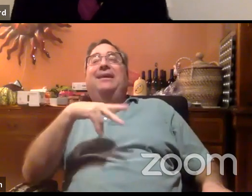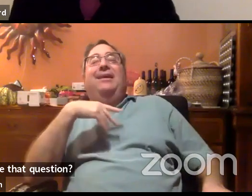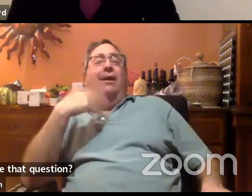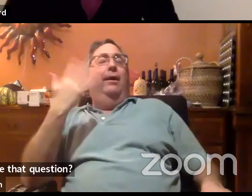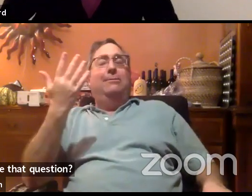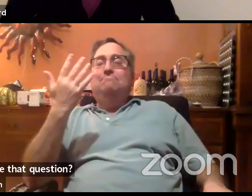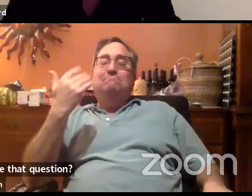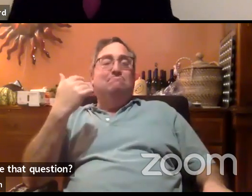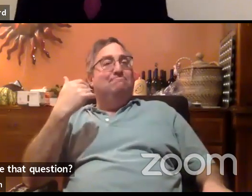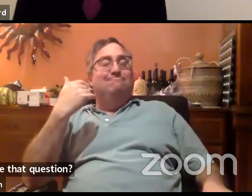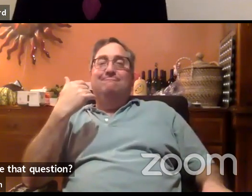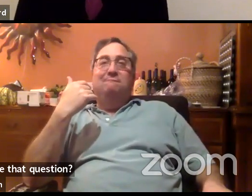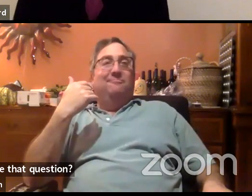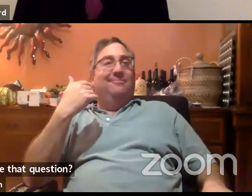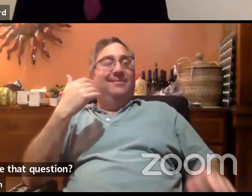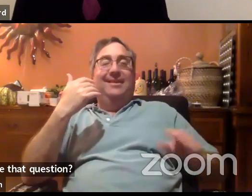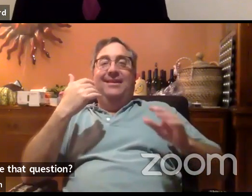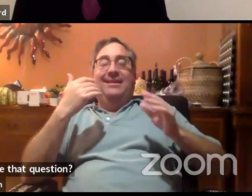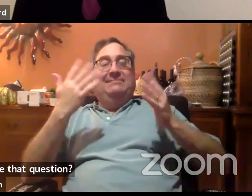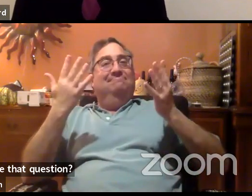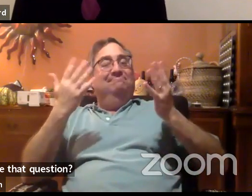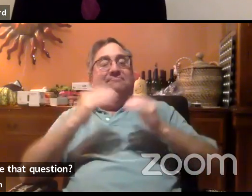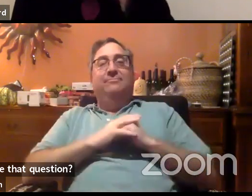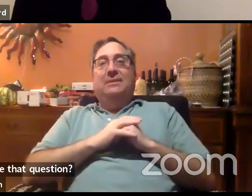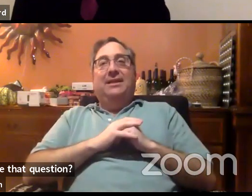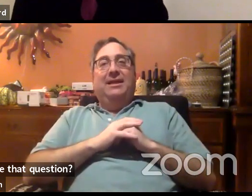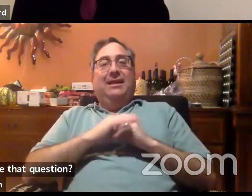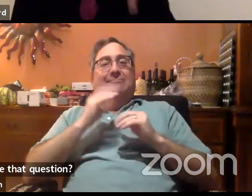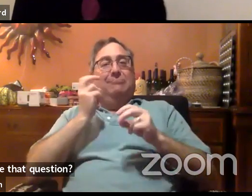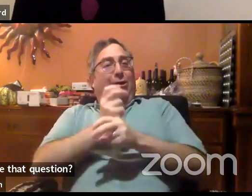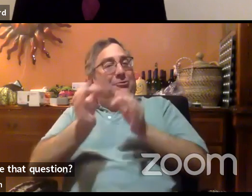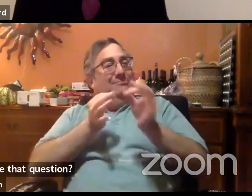Wait a second. ≫ Don: I'm assuming you're